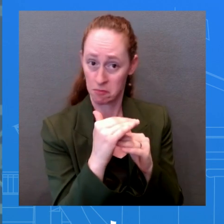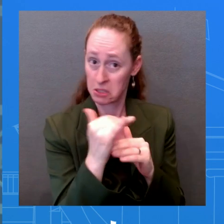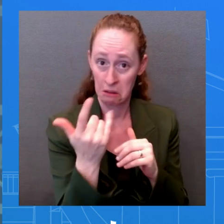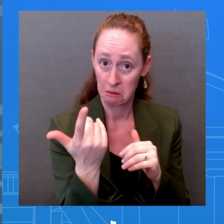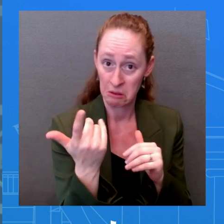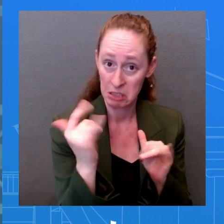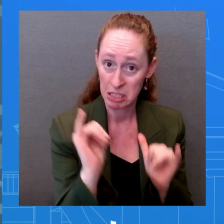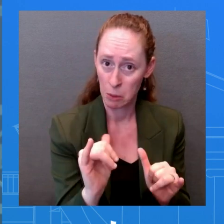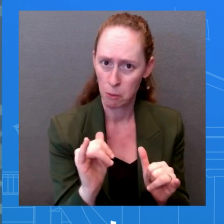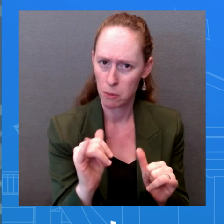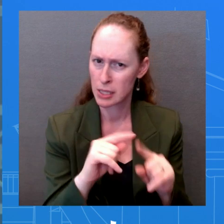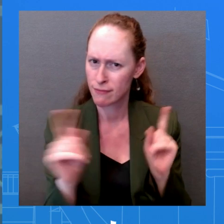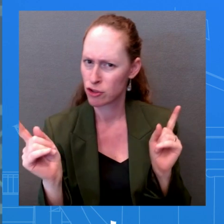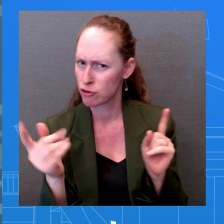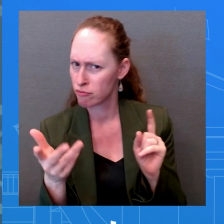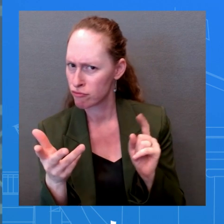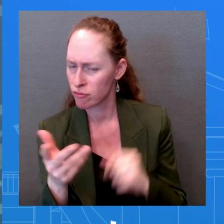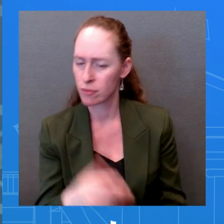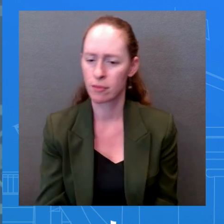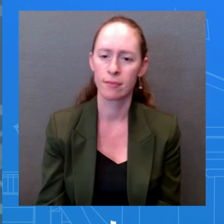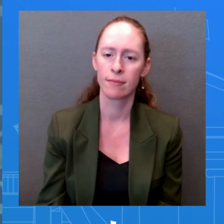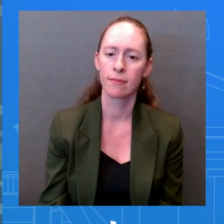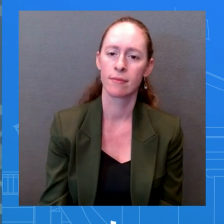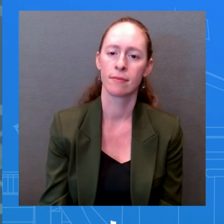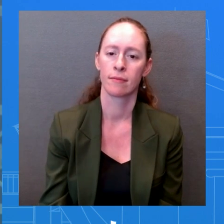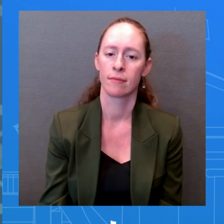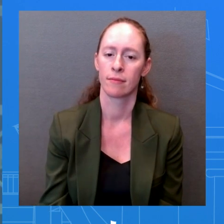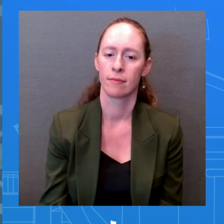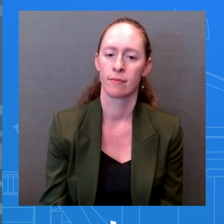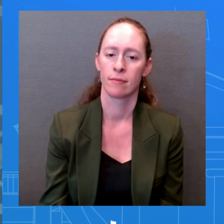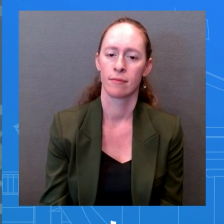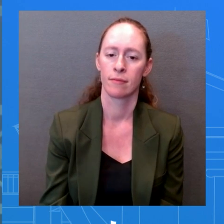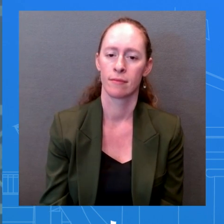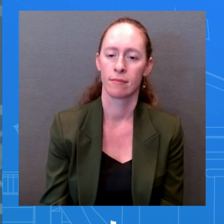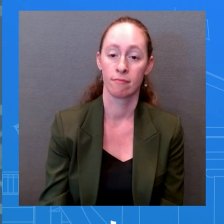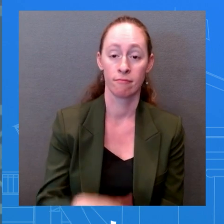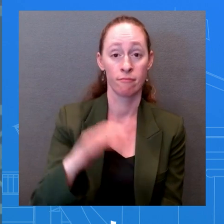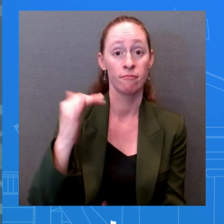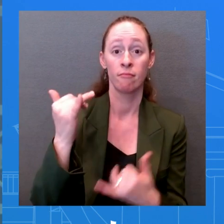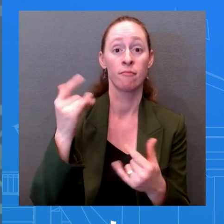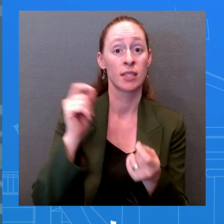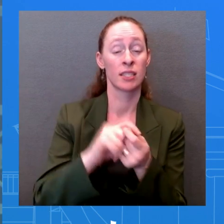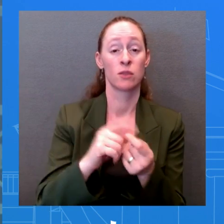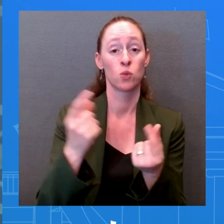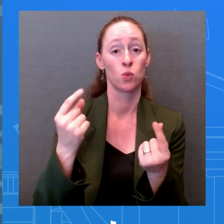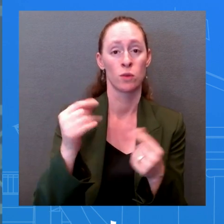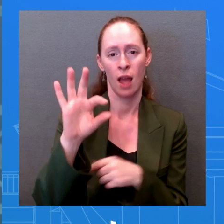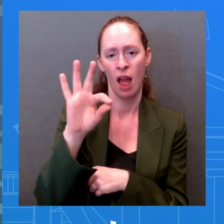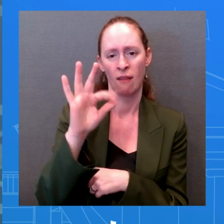and is consistent with standard sustainment packages. So I would refer you to the State Department